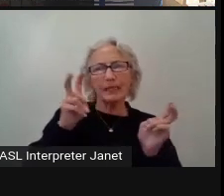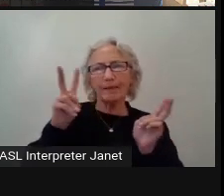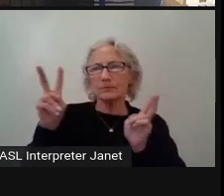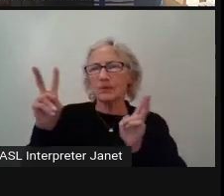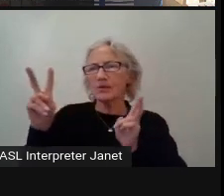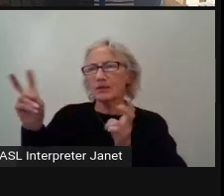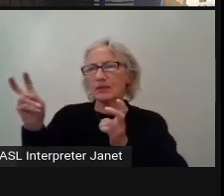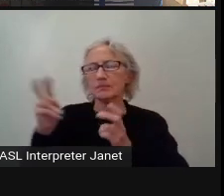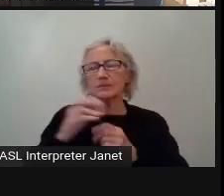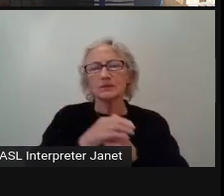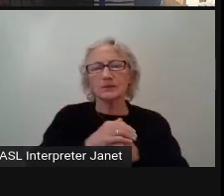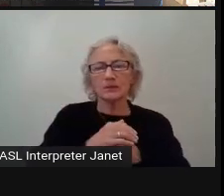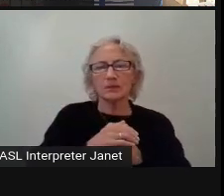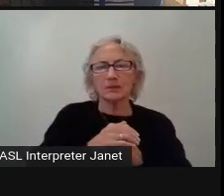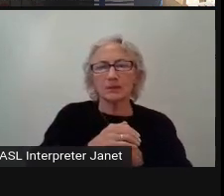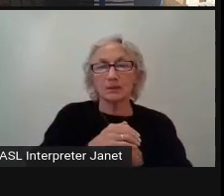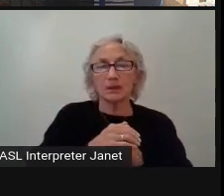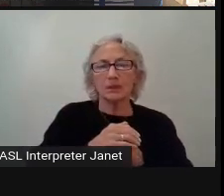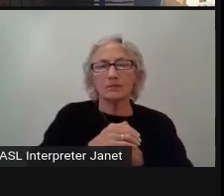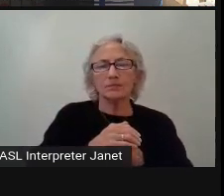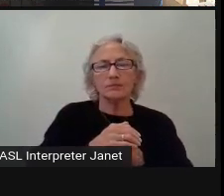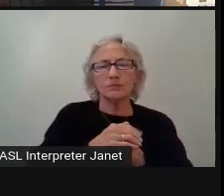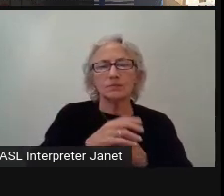We have talked a lot about Beez.